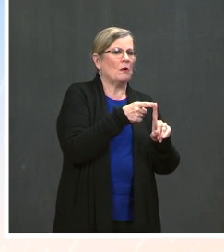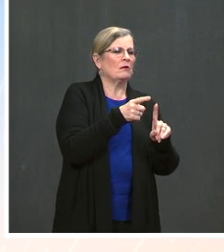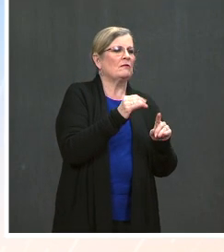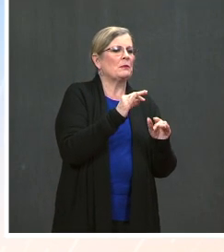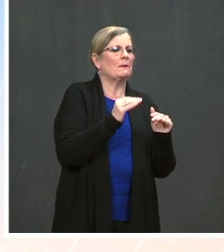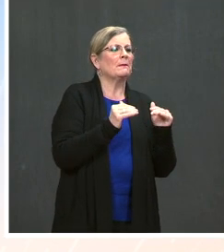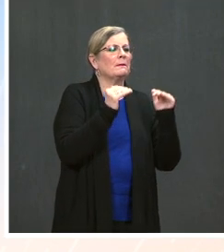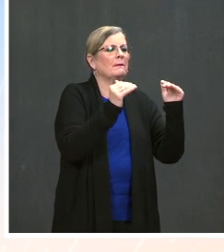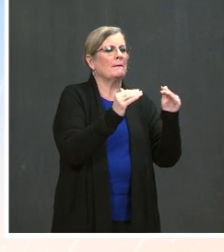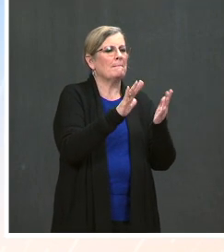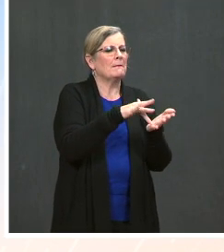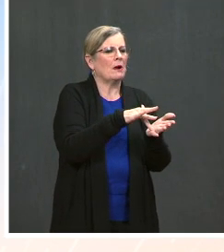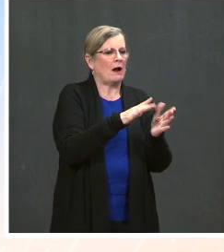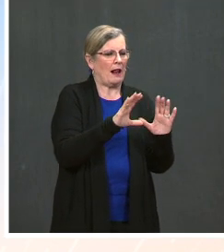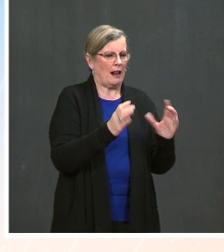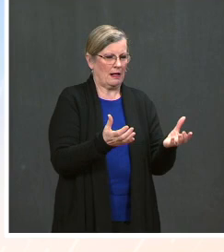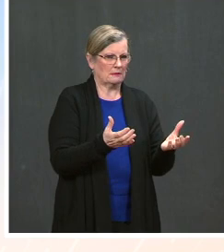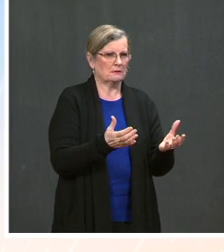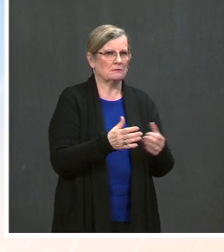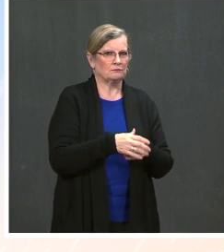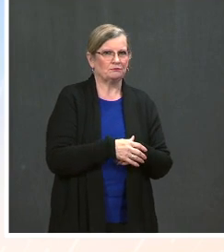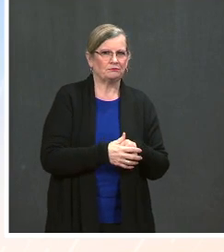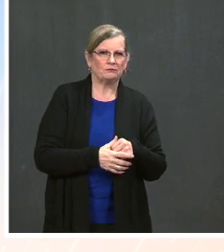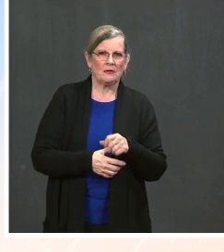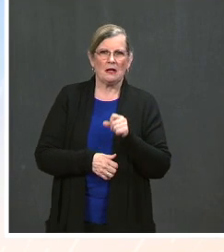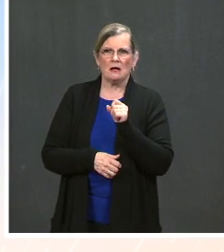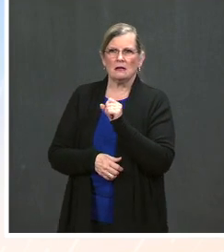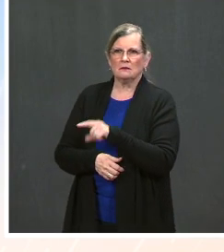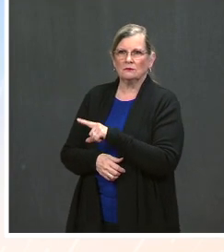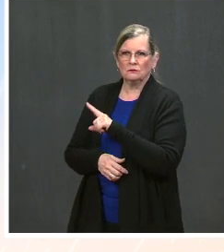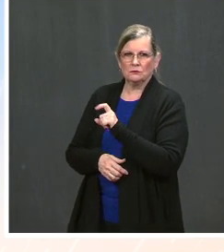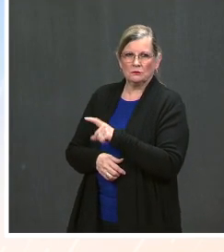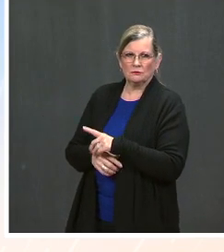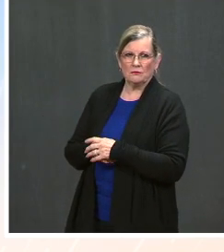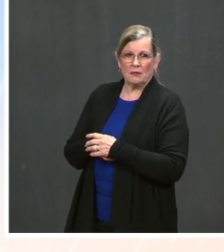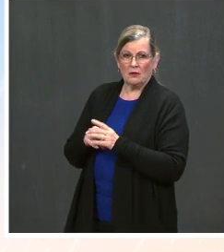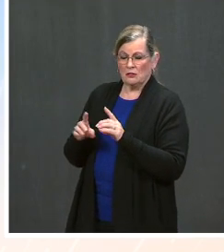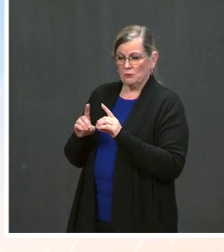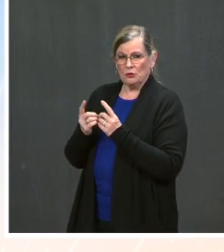is the Labor Department going to do anything different, as far as gauging numbers? Are you planning to change